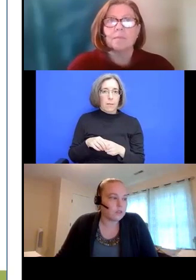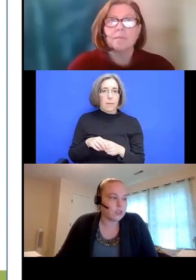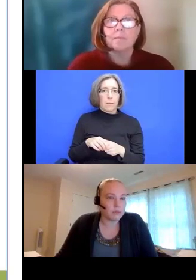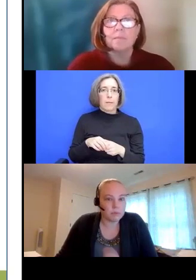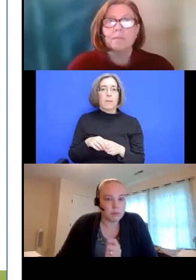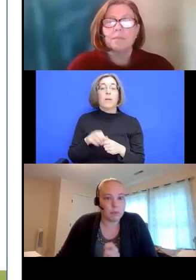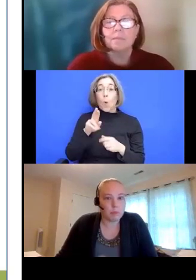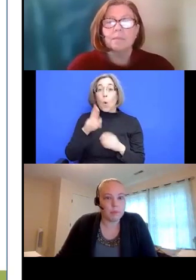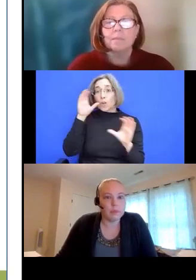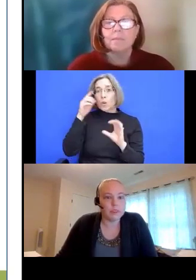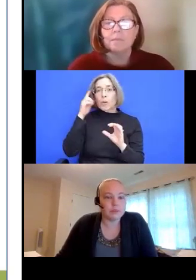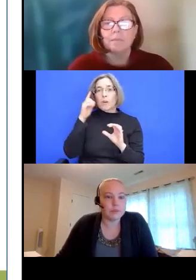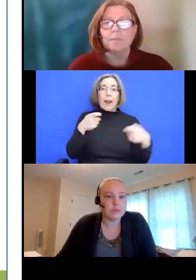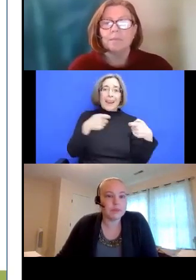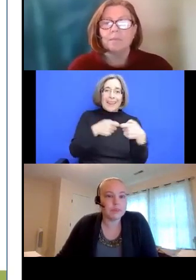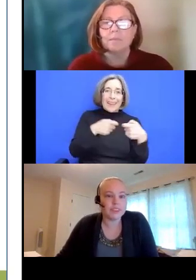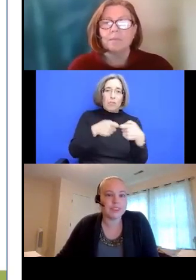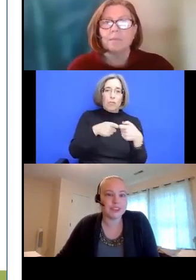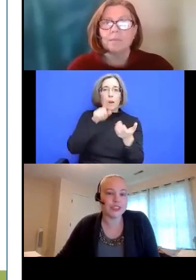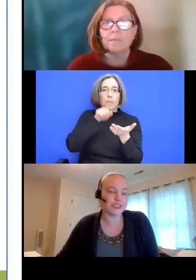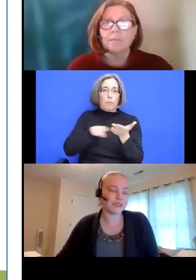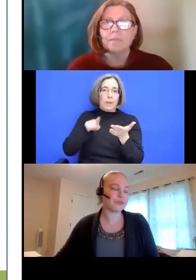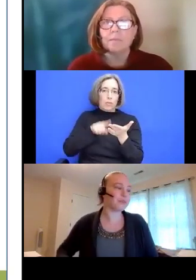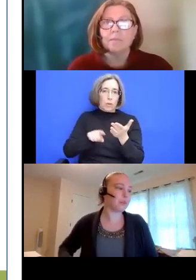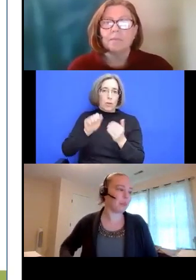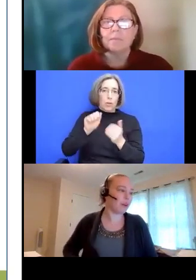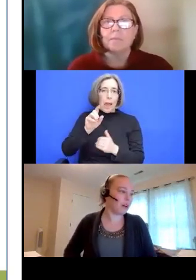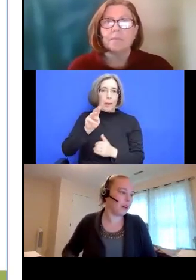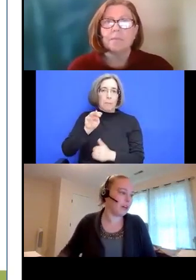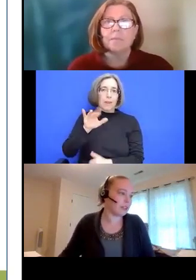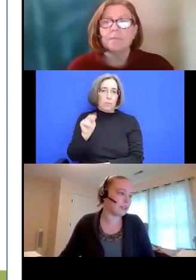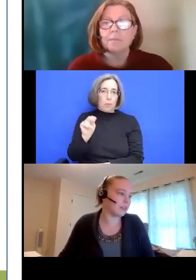Joe Schumaker: Yeah. Electronic Research Administration. Jade Blevins: --Administration. Excellent.